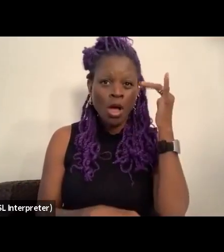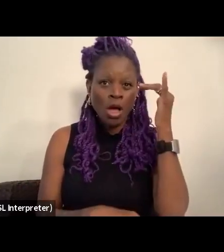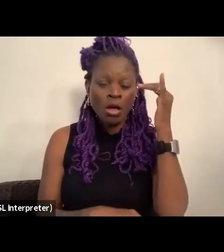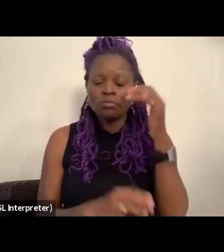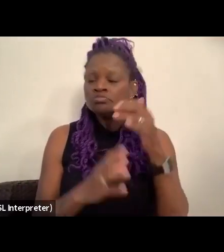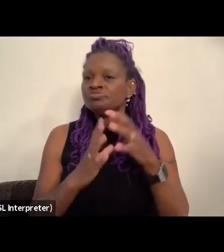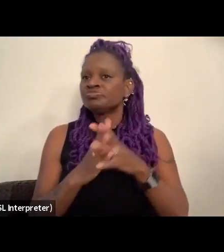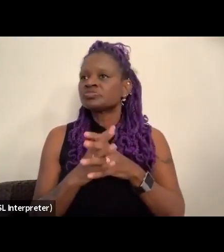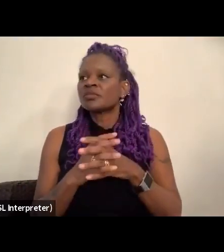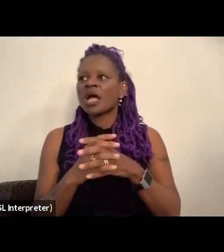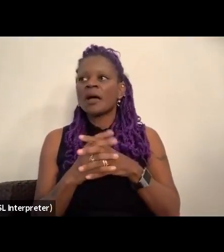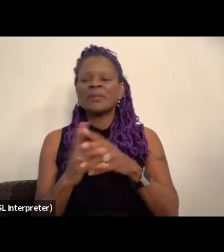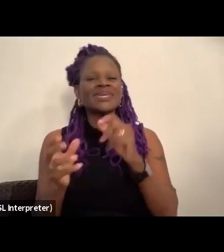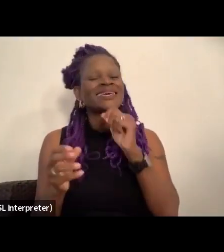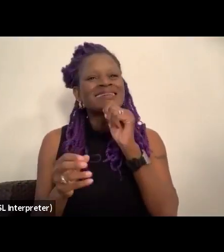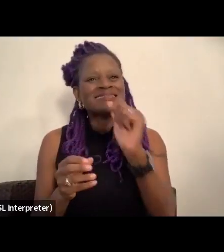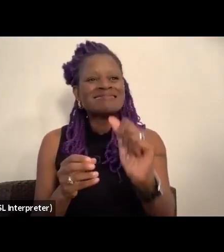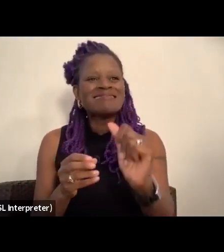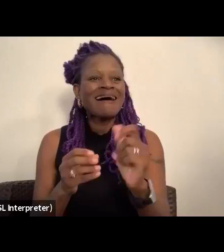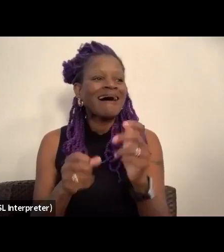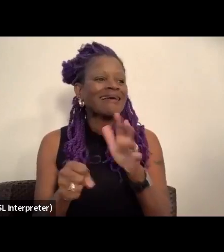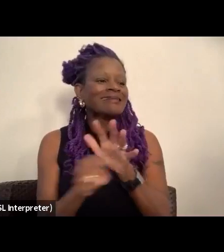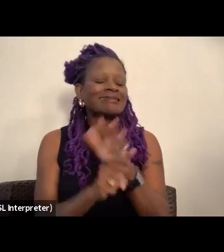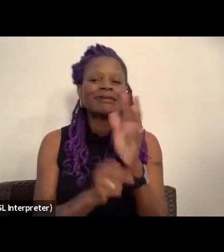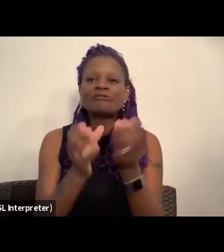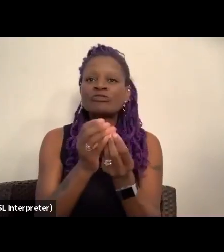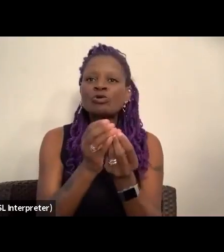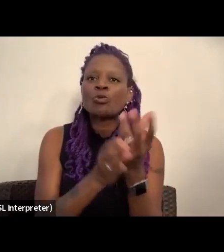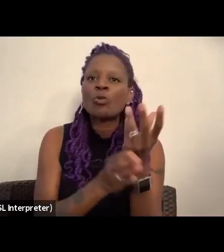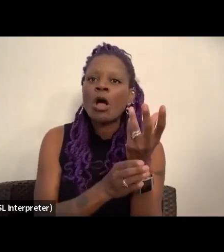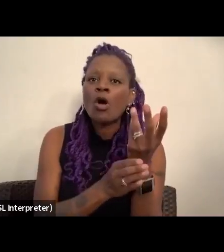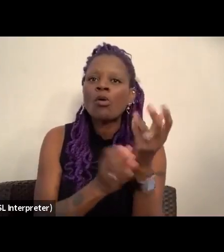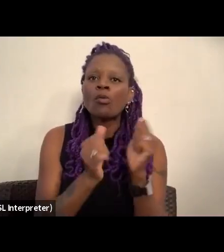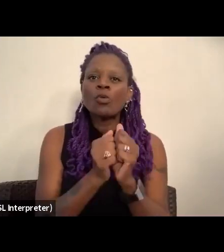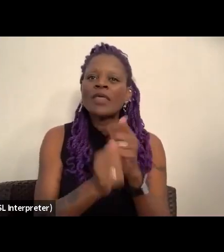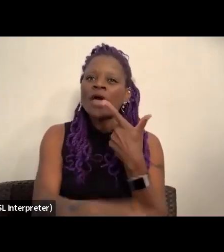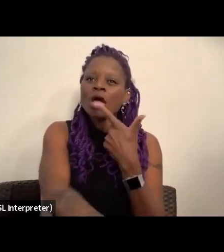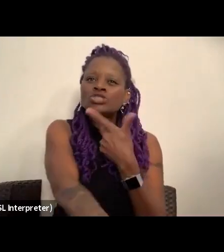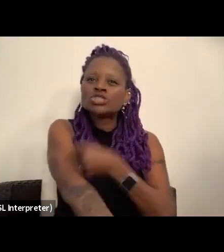no growth in our vaccine supply, even though our capacity was so high,